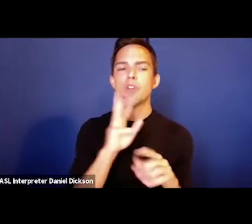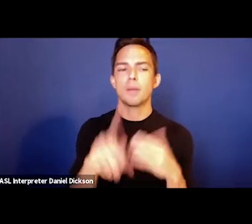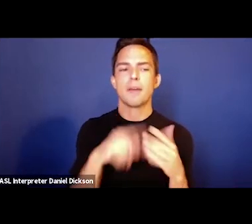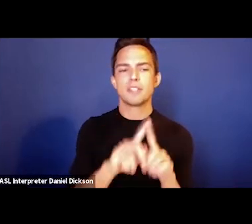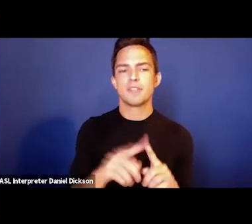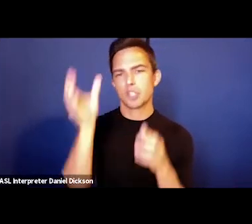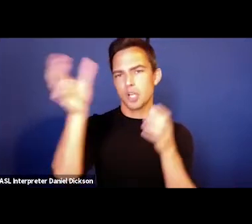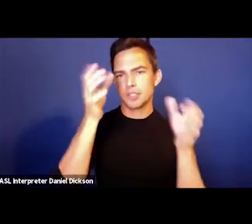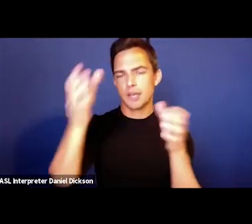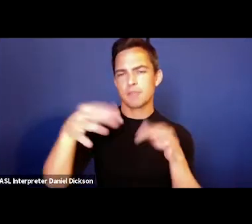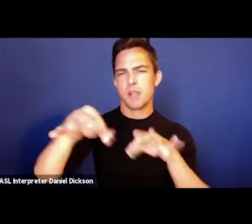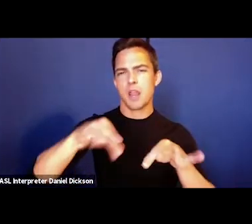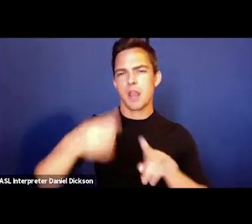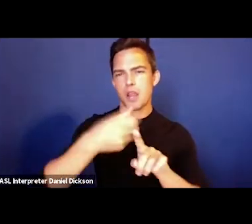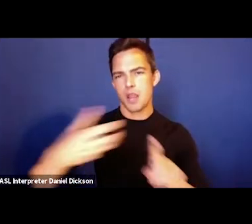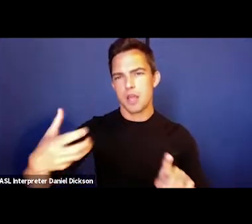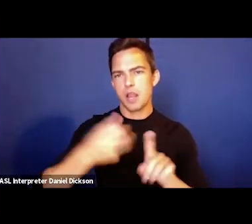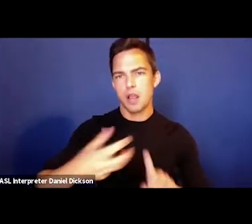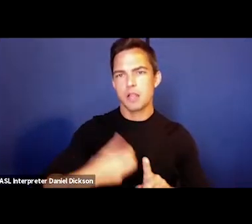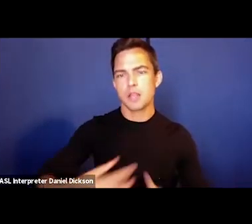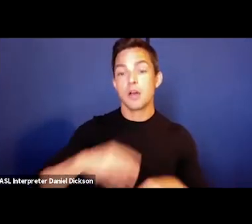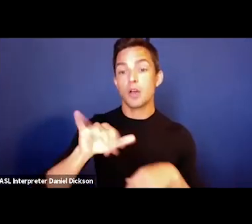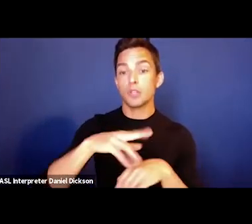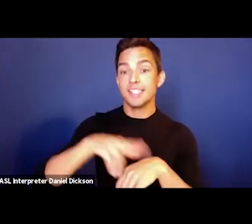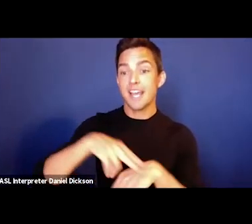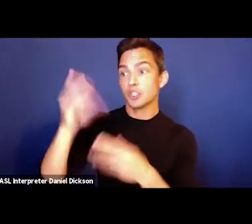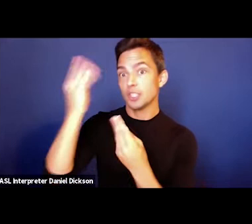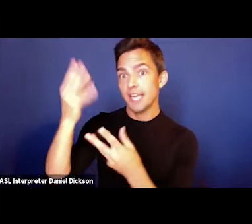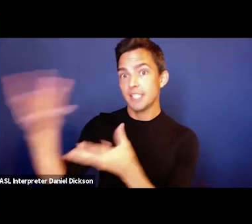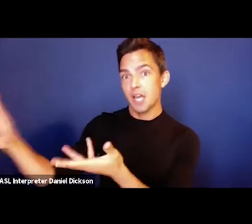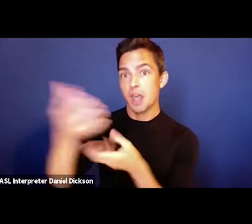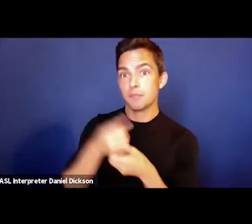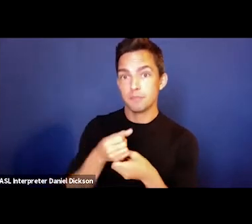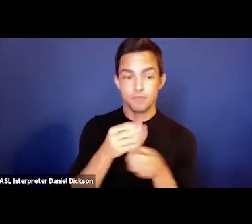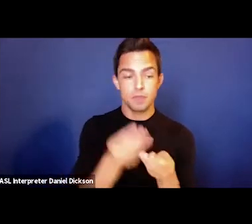We're going to provide a little bit of national data to set the stage for understanding